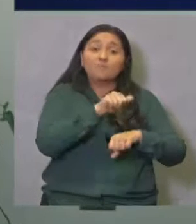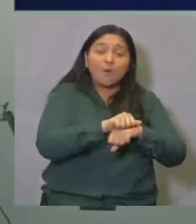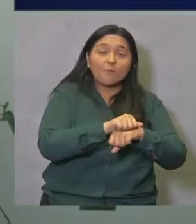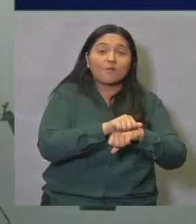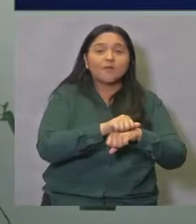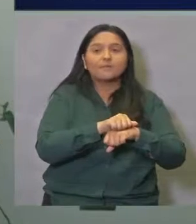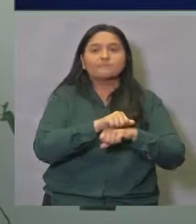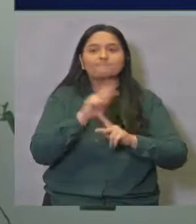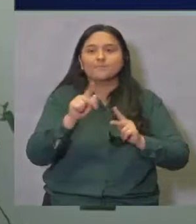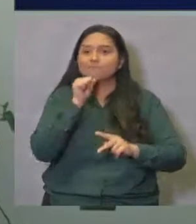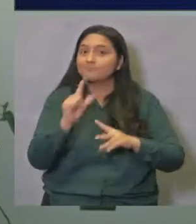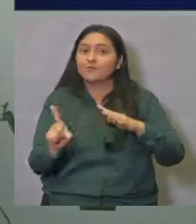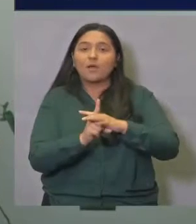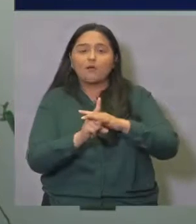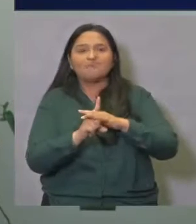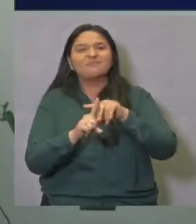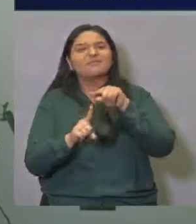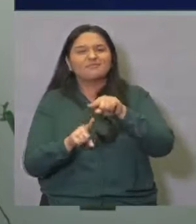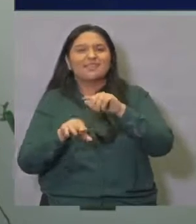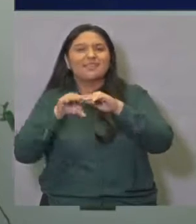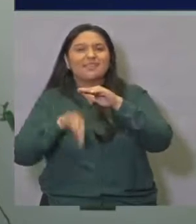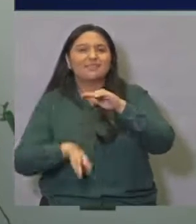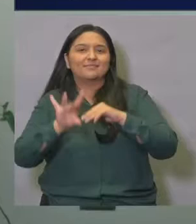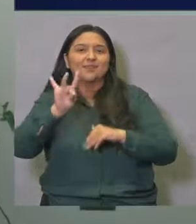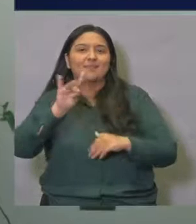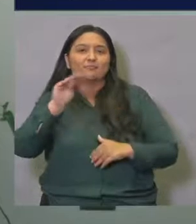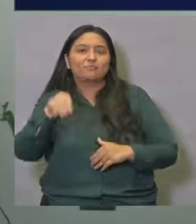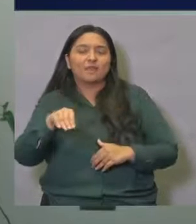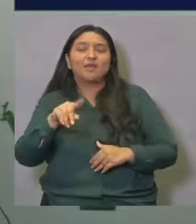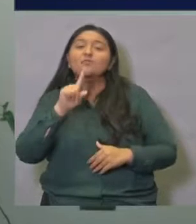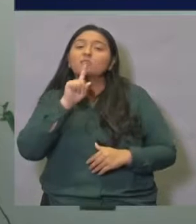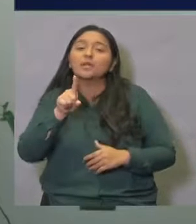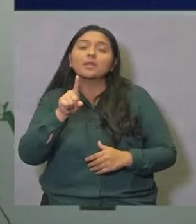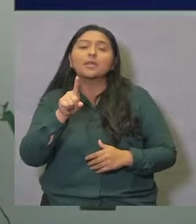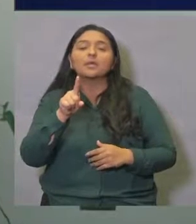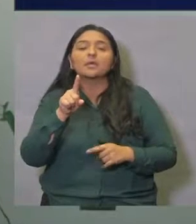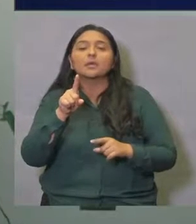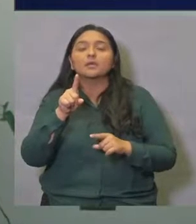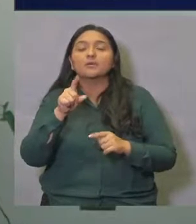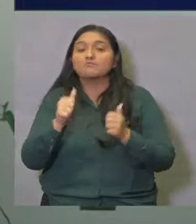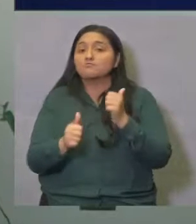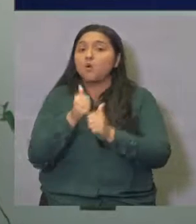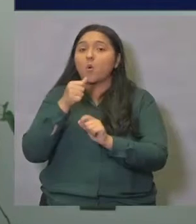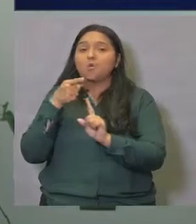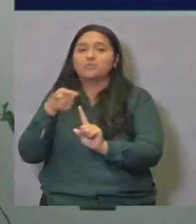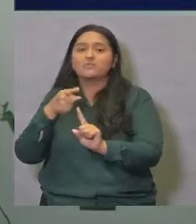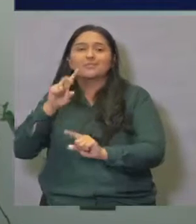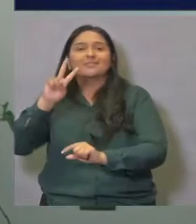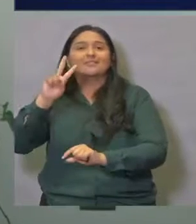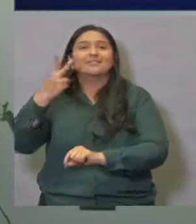IN GENERAL, I WANT TO SAY THAT